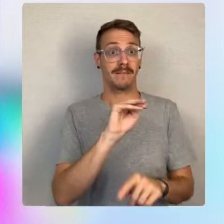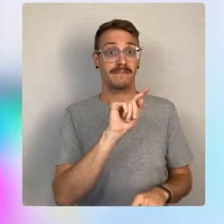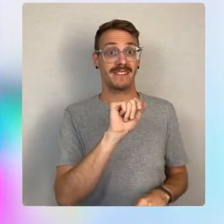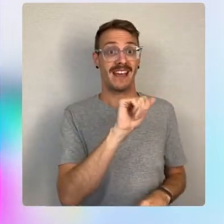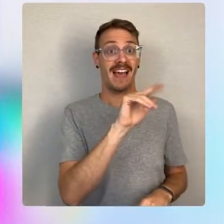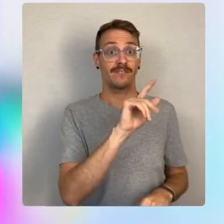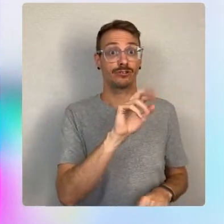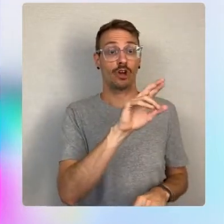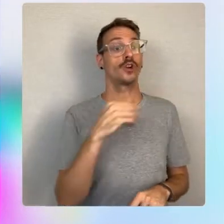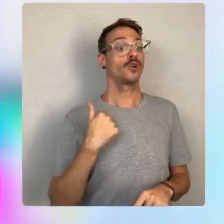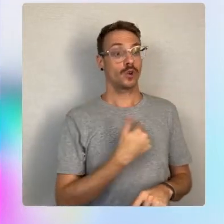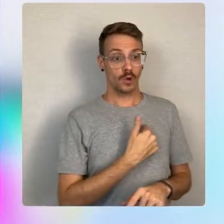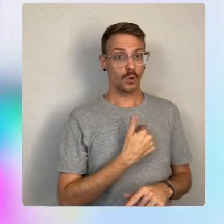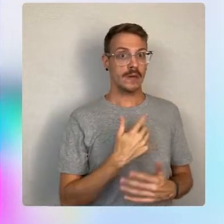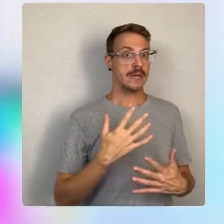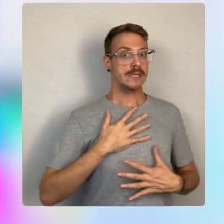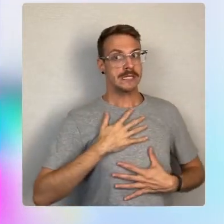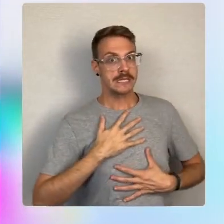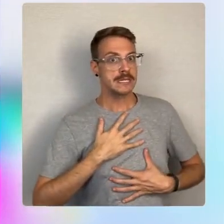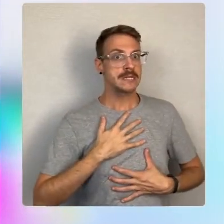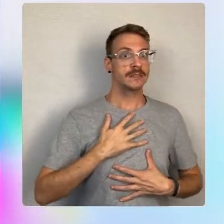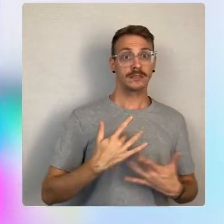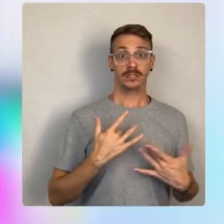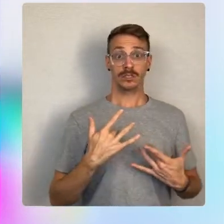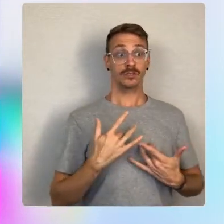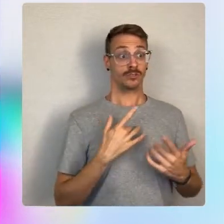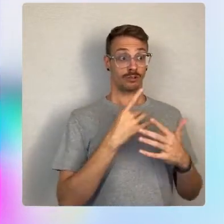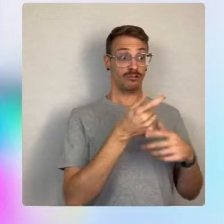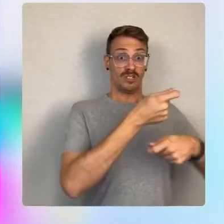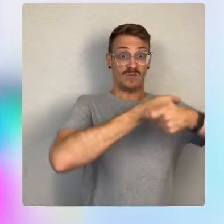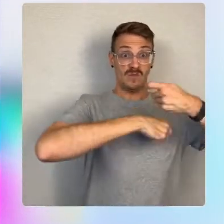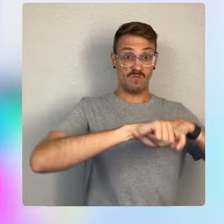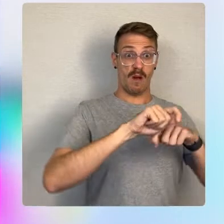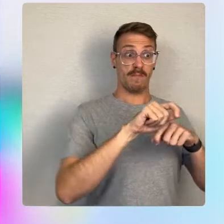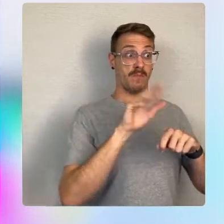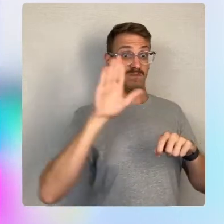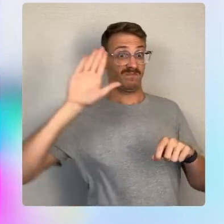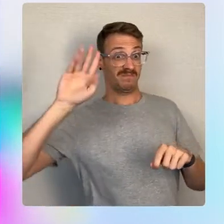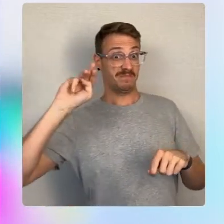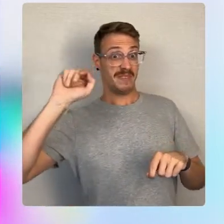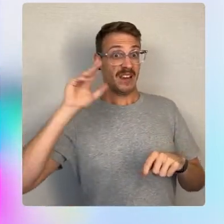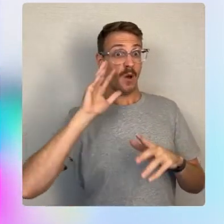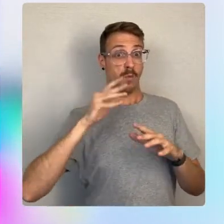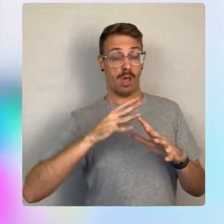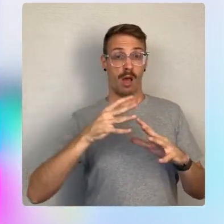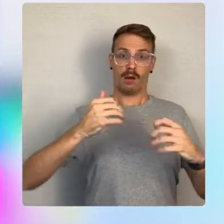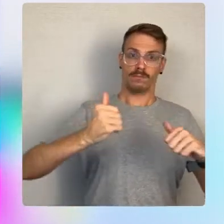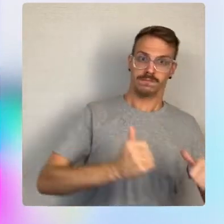we were a bit concerned about a potential performance hit. When started working with the SDK,